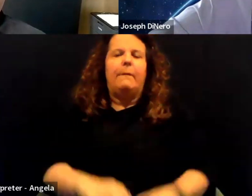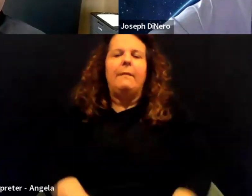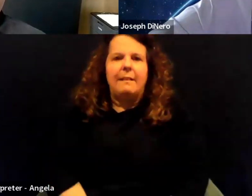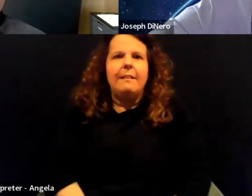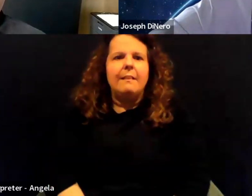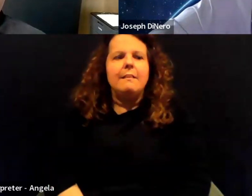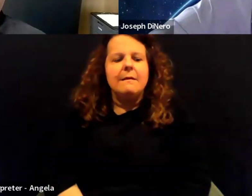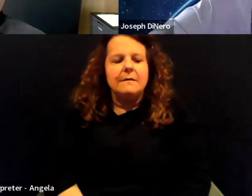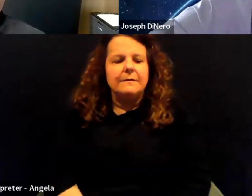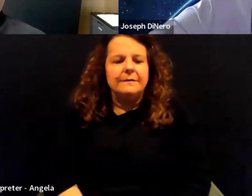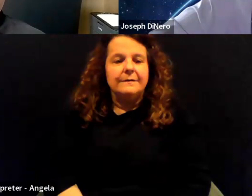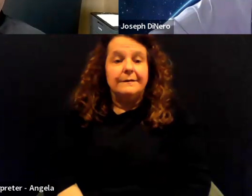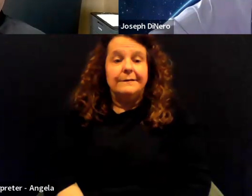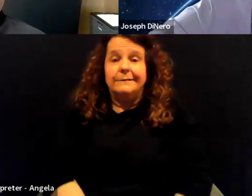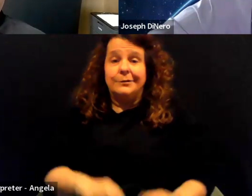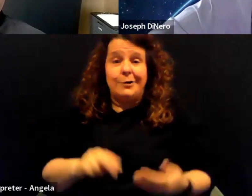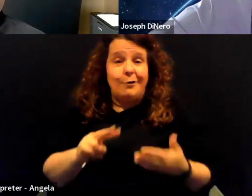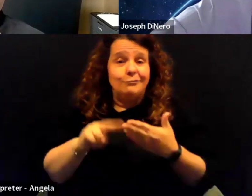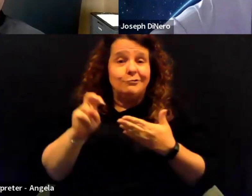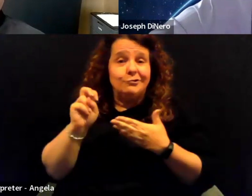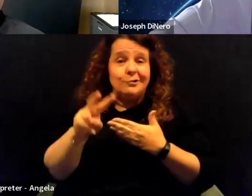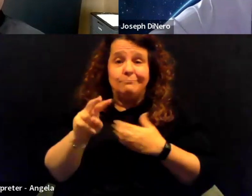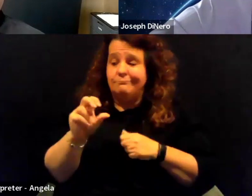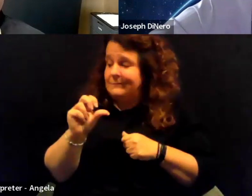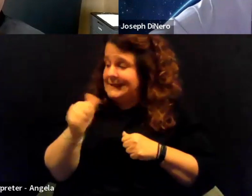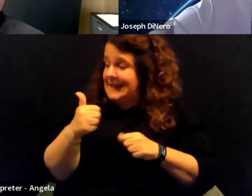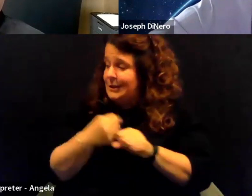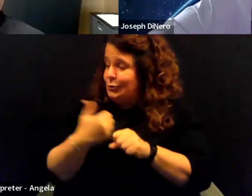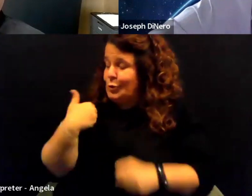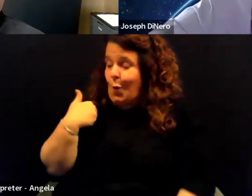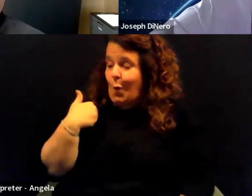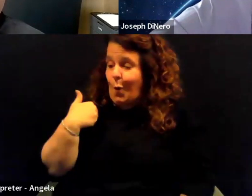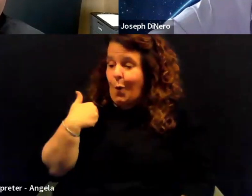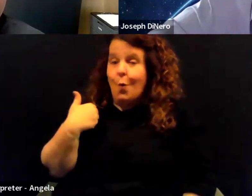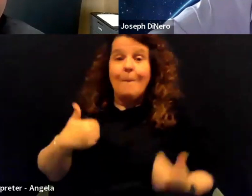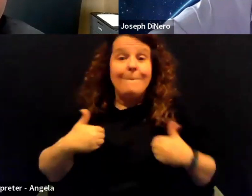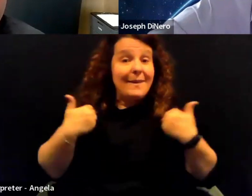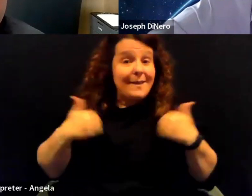So fast forward to about 10 years ago, when my youngest daughter was in school